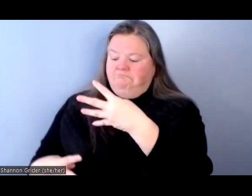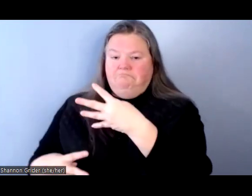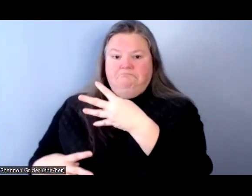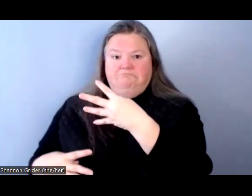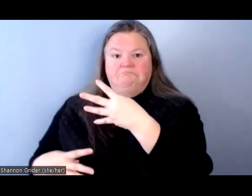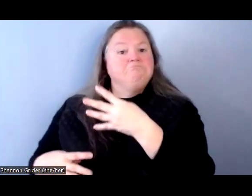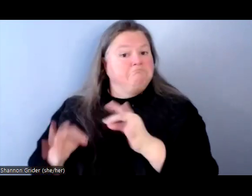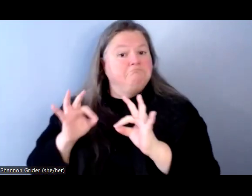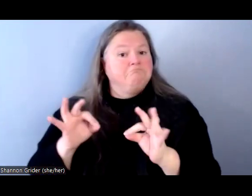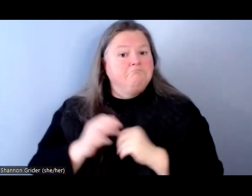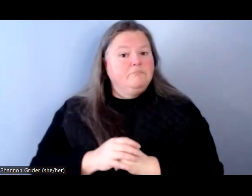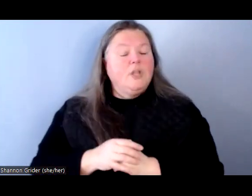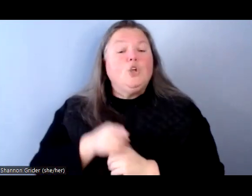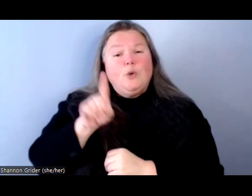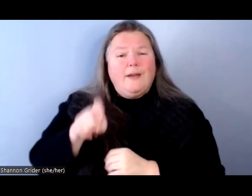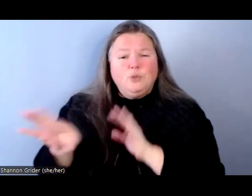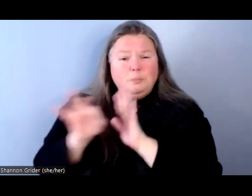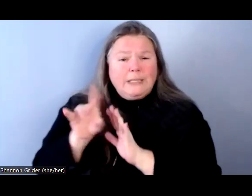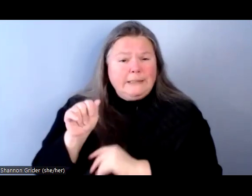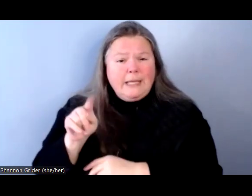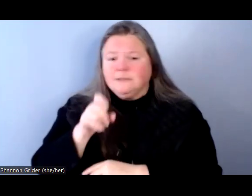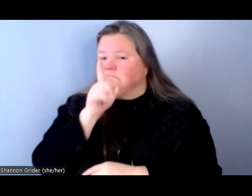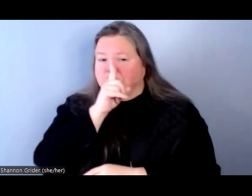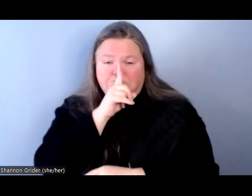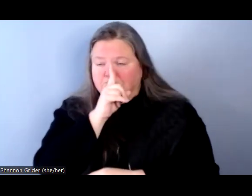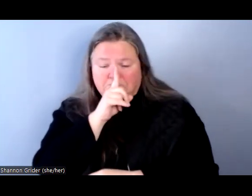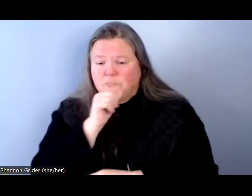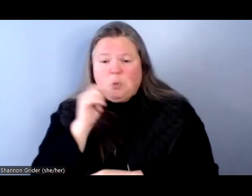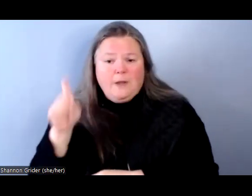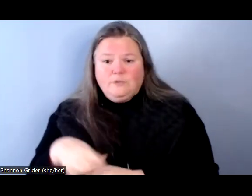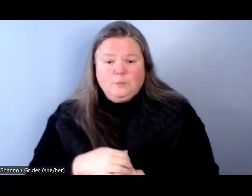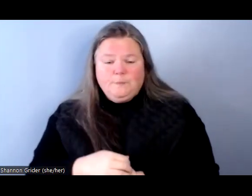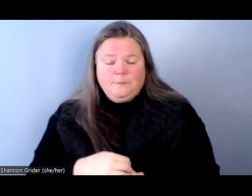You do not have to enter in any dates.